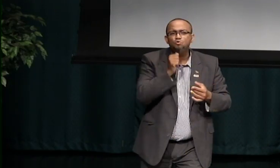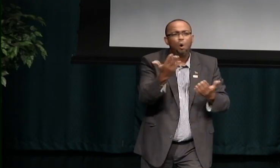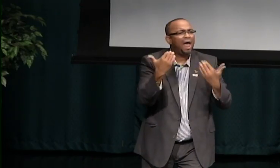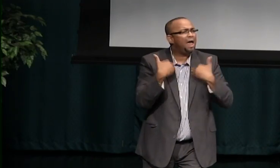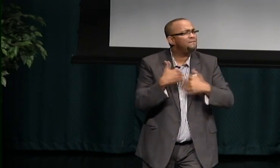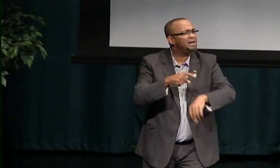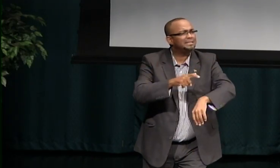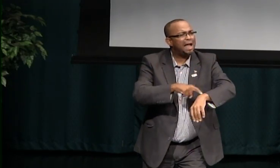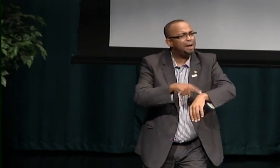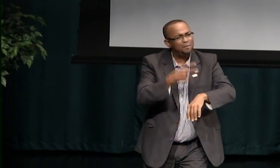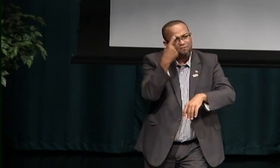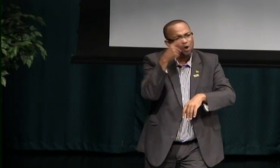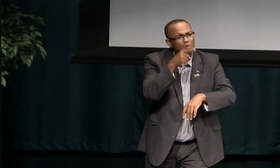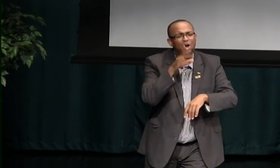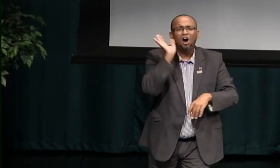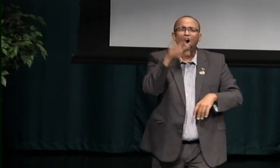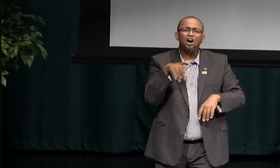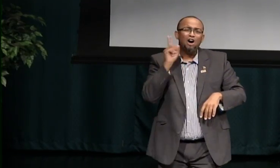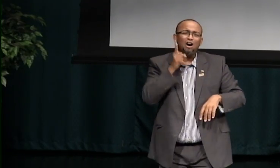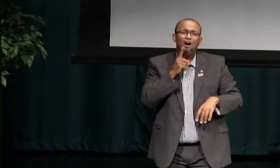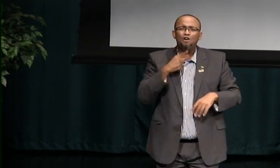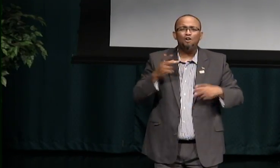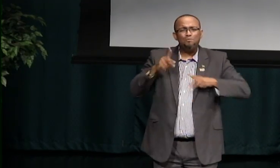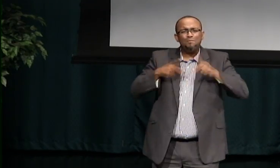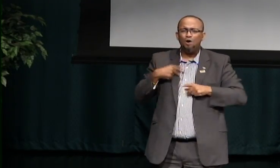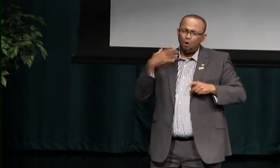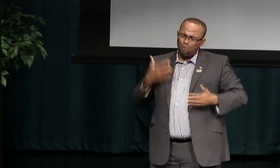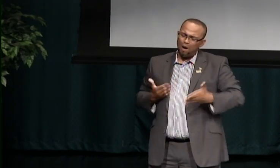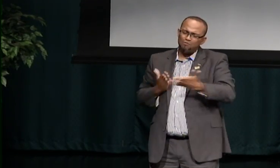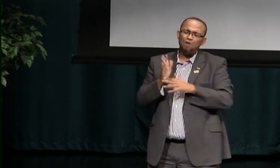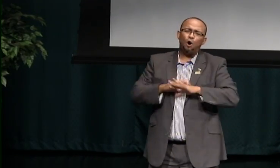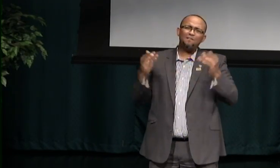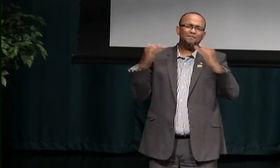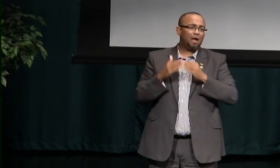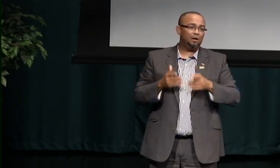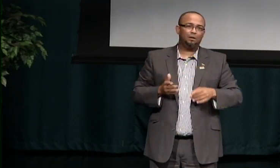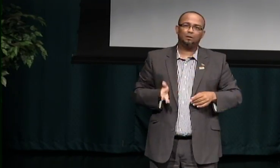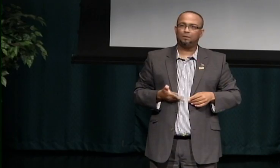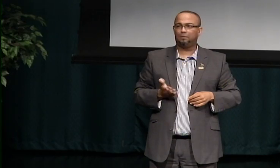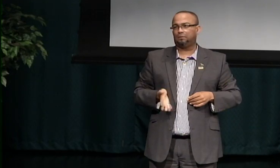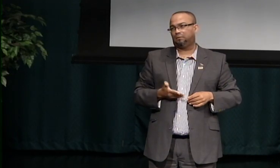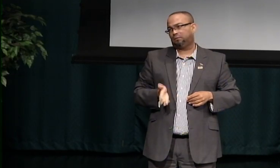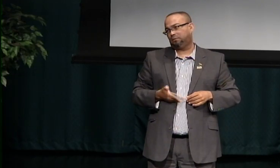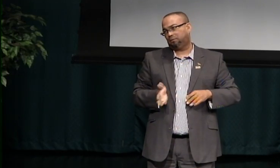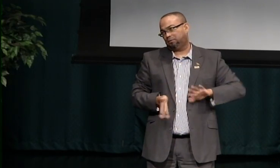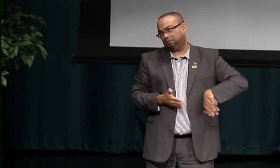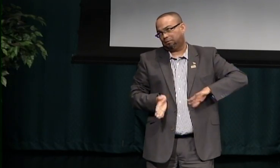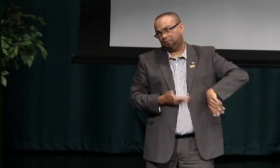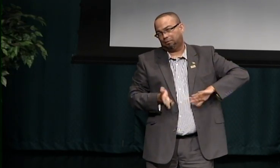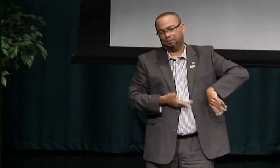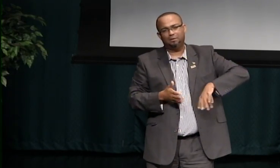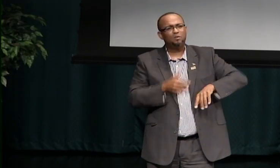And remember that policy doesn't have time for you to just say, "I need my rights because I'm a deaf person."